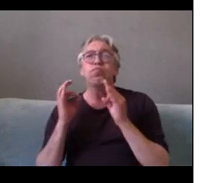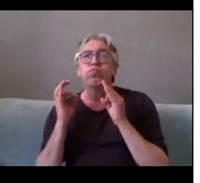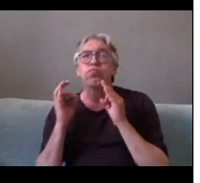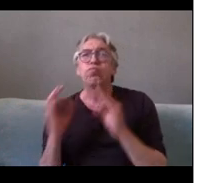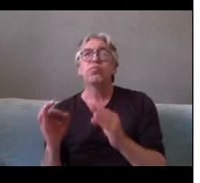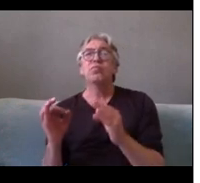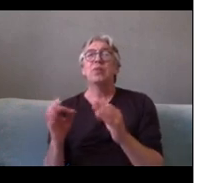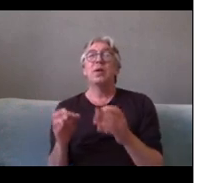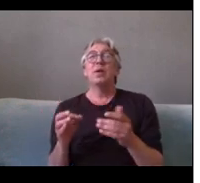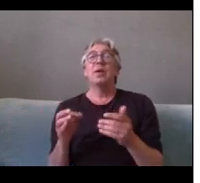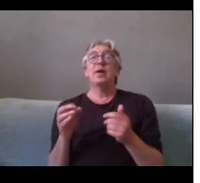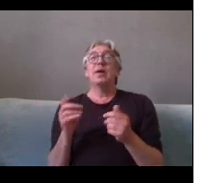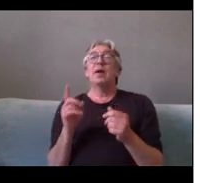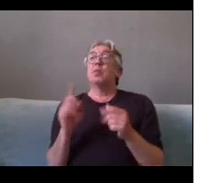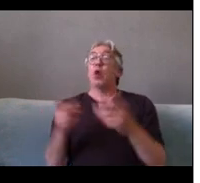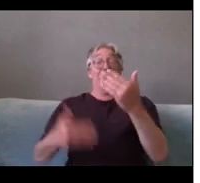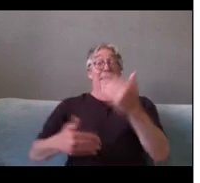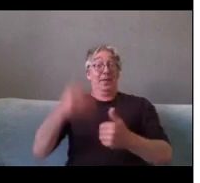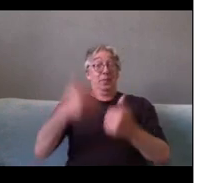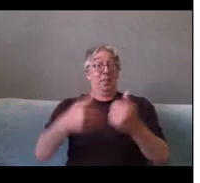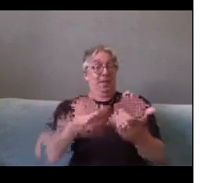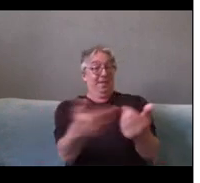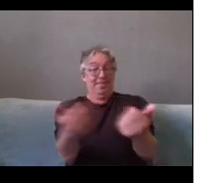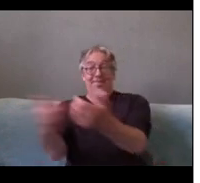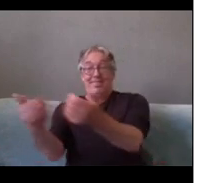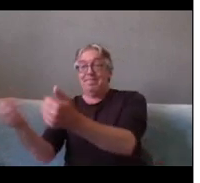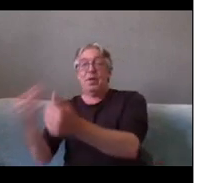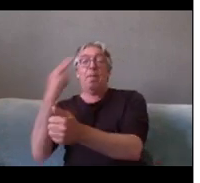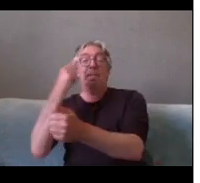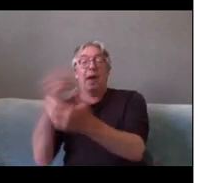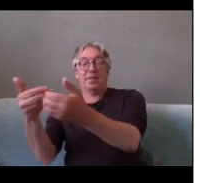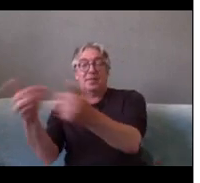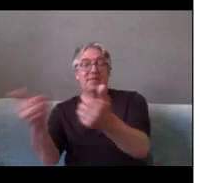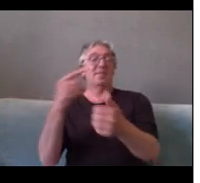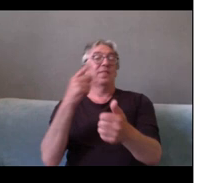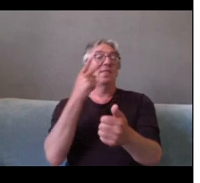and it'll deal with various aspects of persons with disabilities.